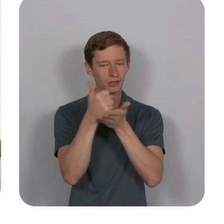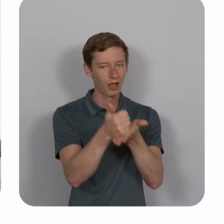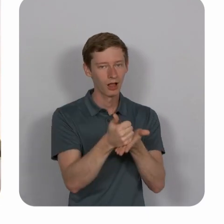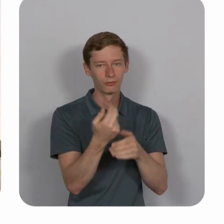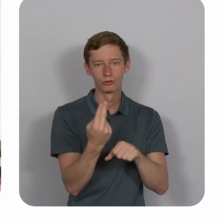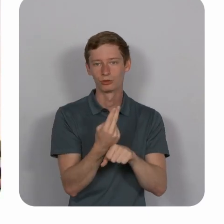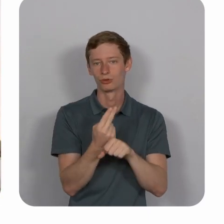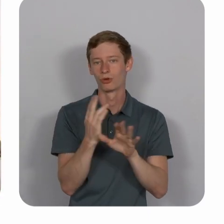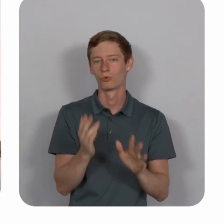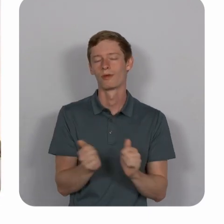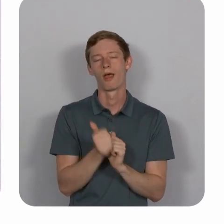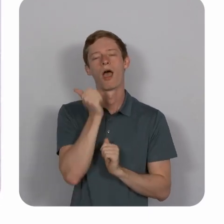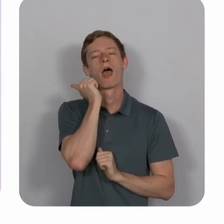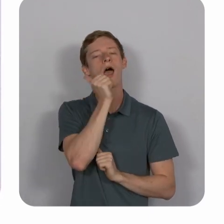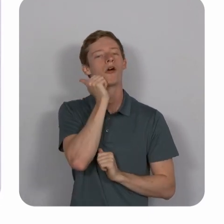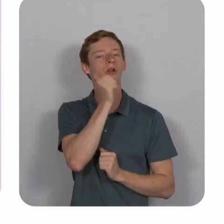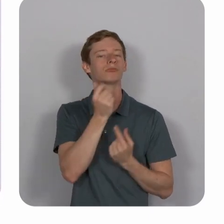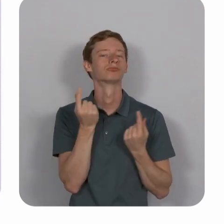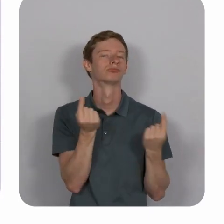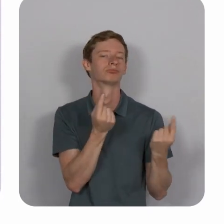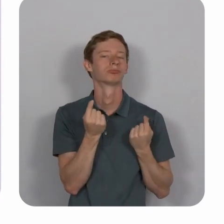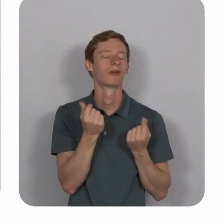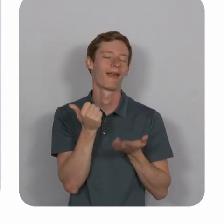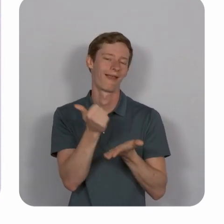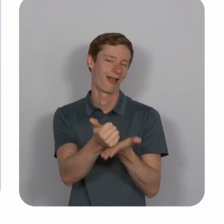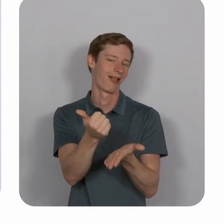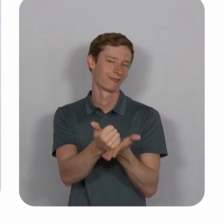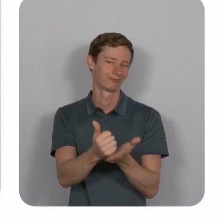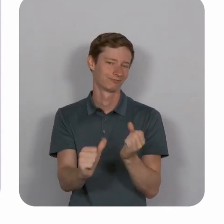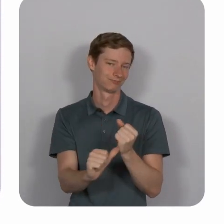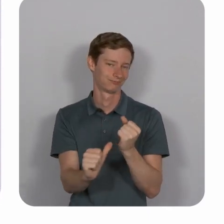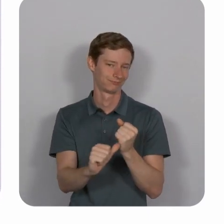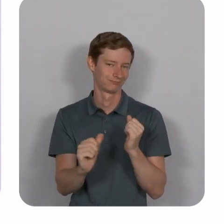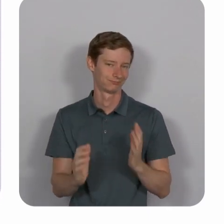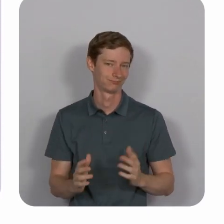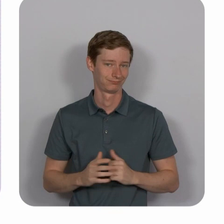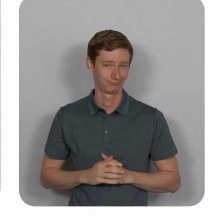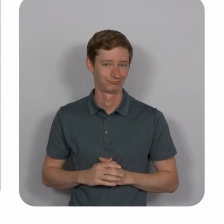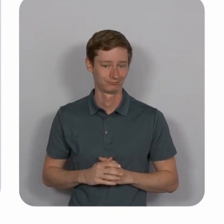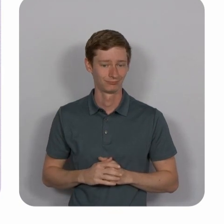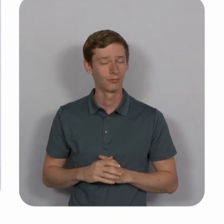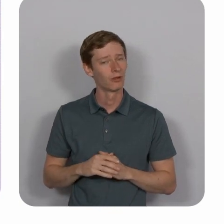However, when it comes to engagement, entertainment,